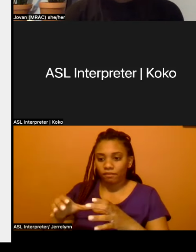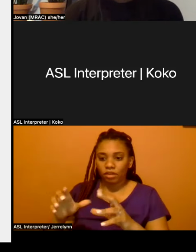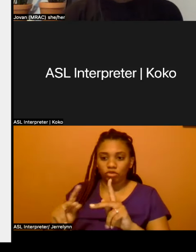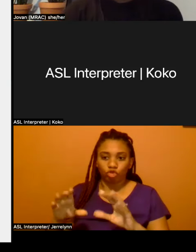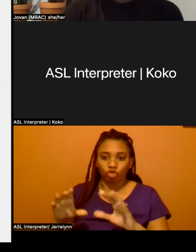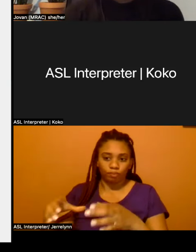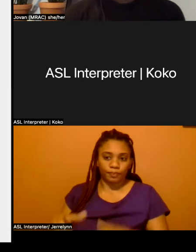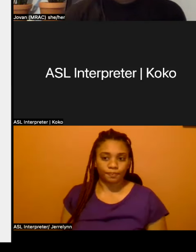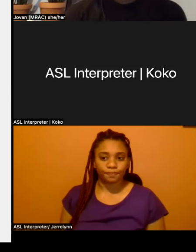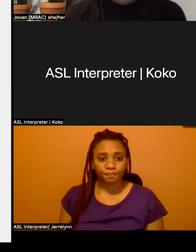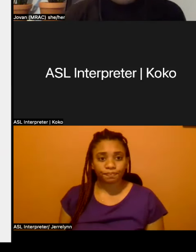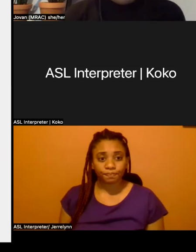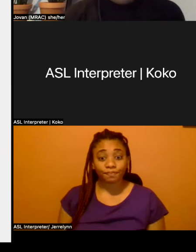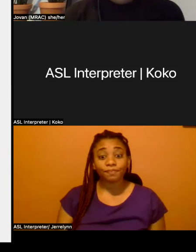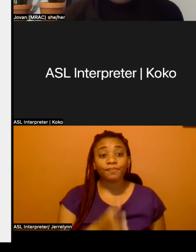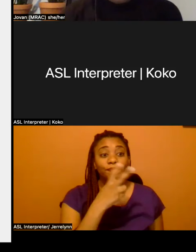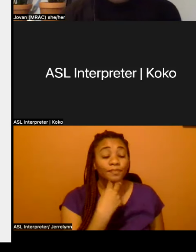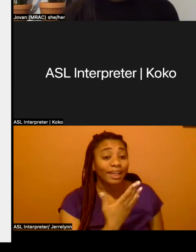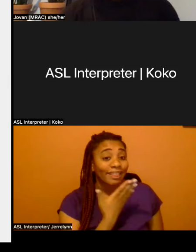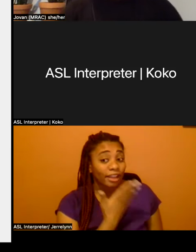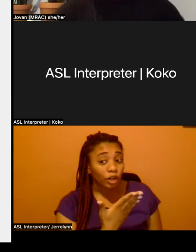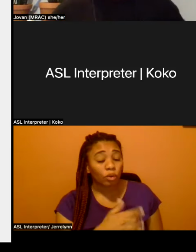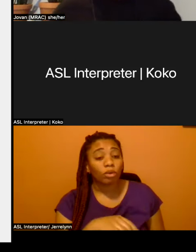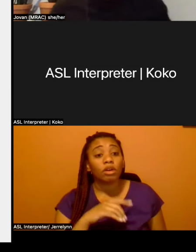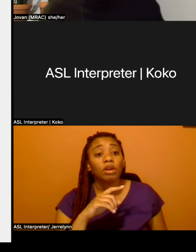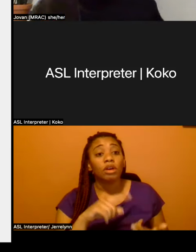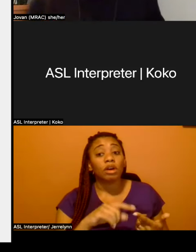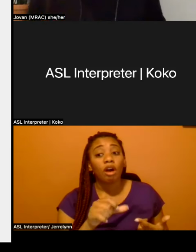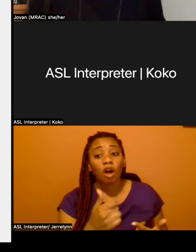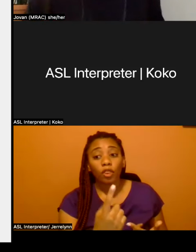[Mirella] Thank you. And then there was another question about,